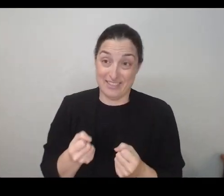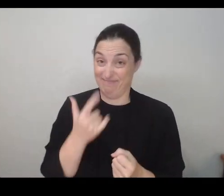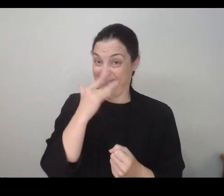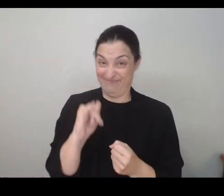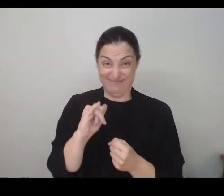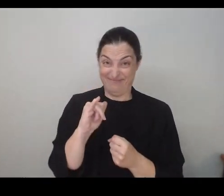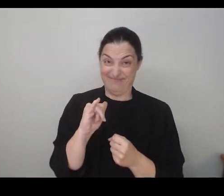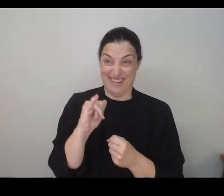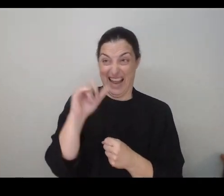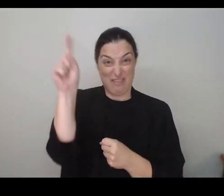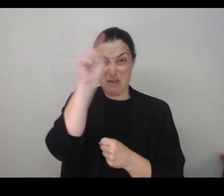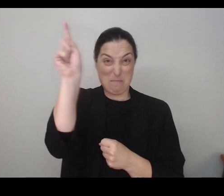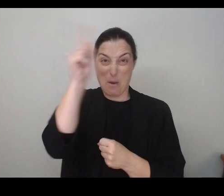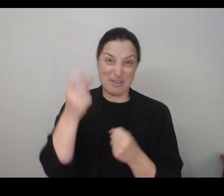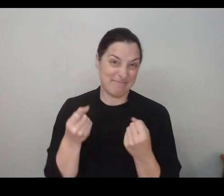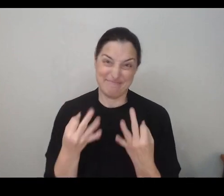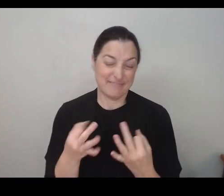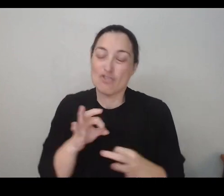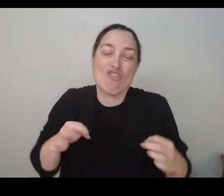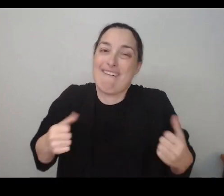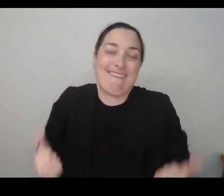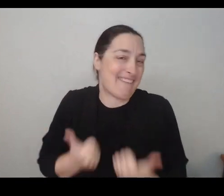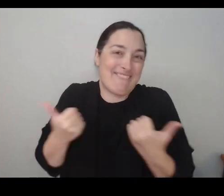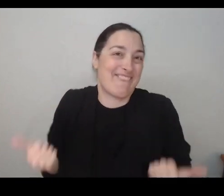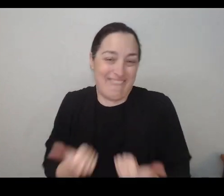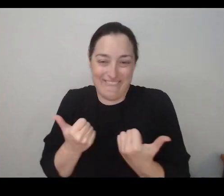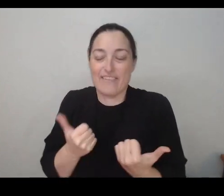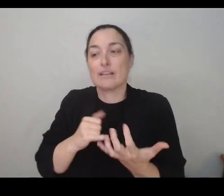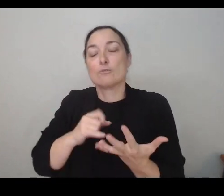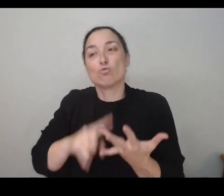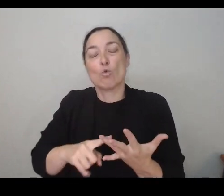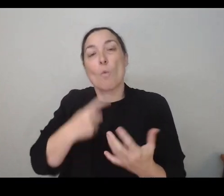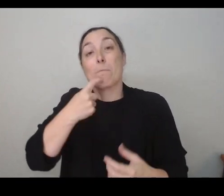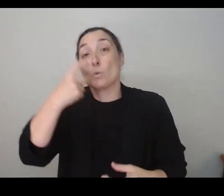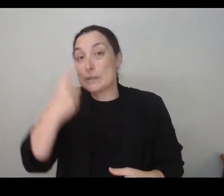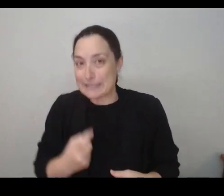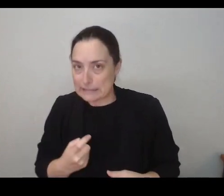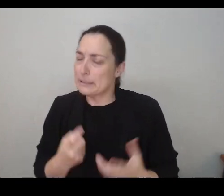I mean, it's not efficient enough. So yes, the museums, they finally have a crucial role to play.